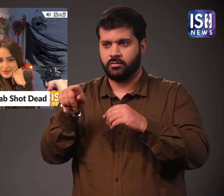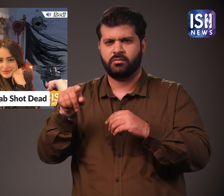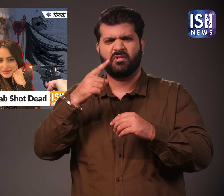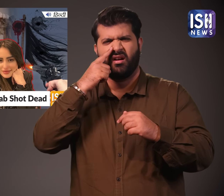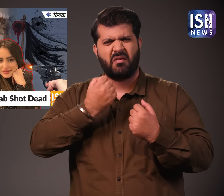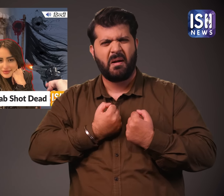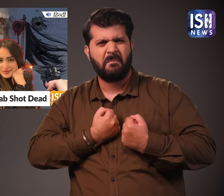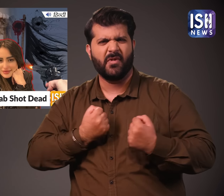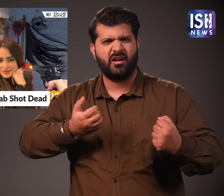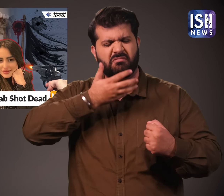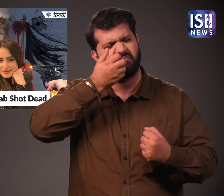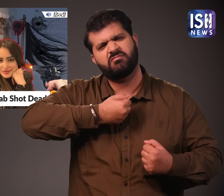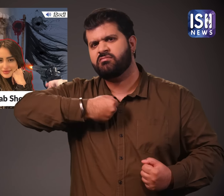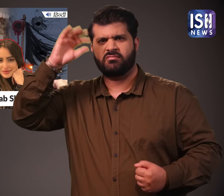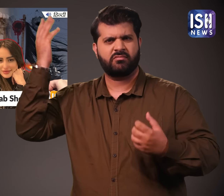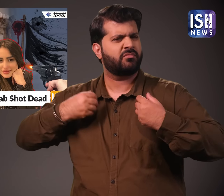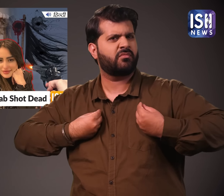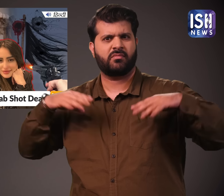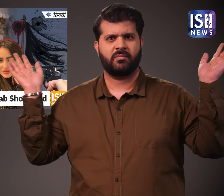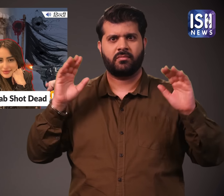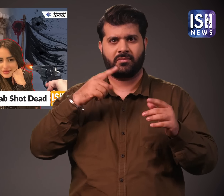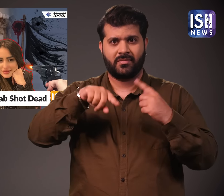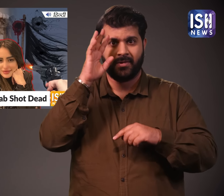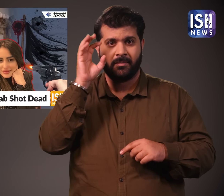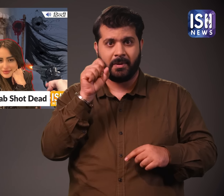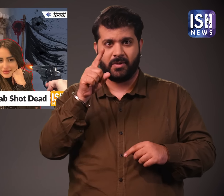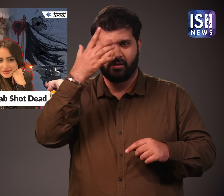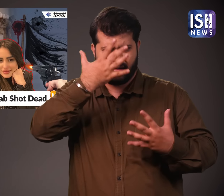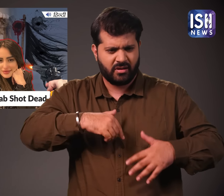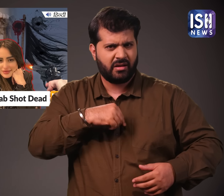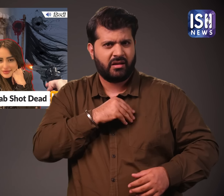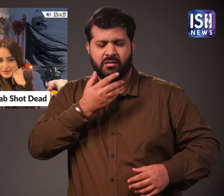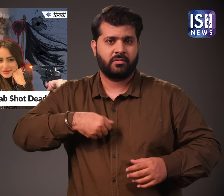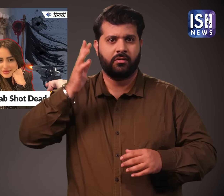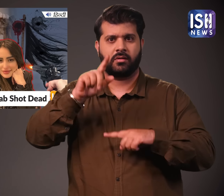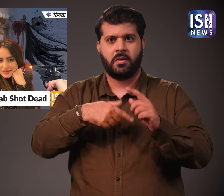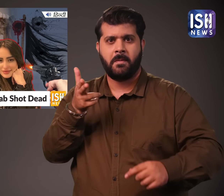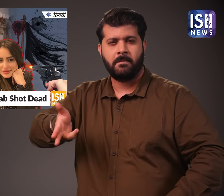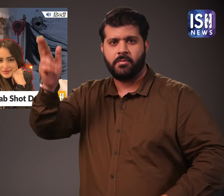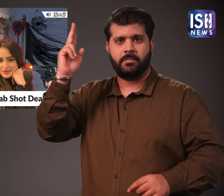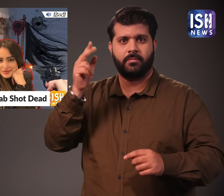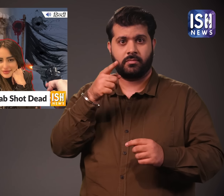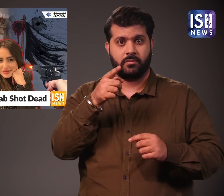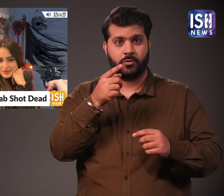who had courageously removed her hijab and was later shot dead.